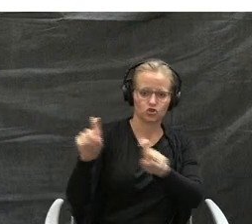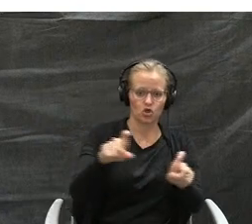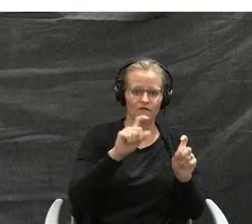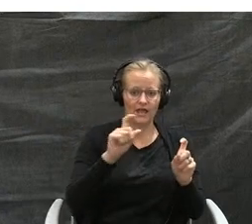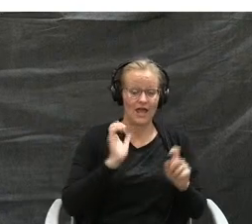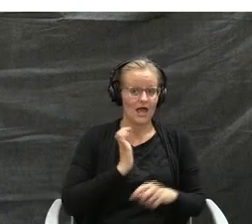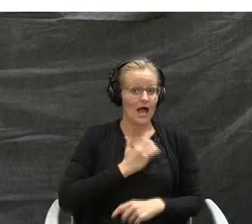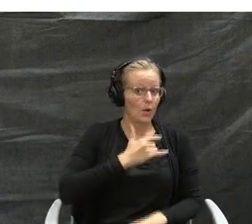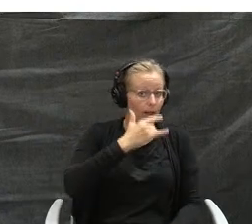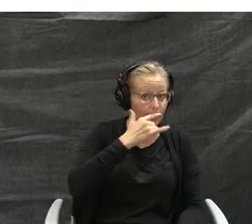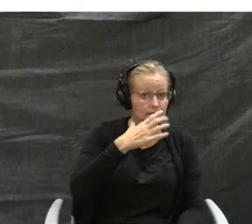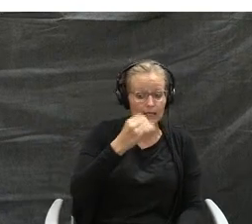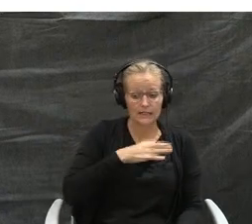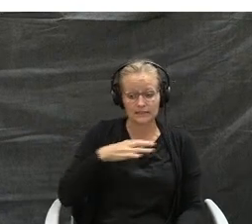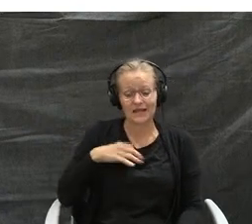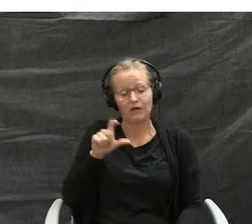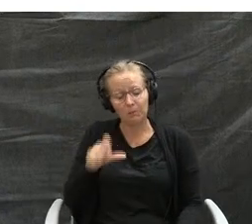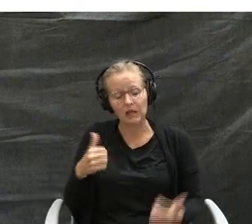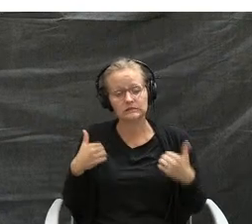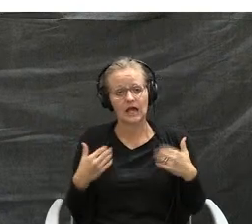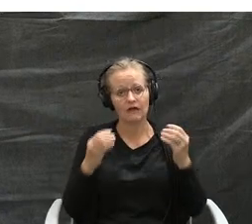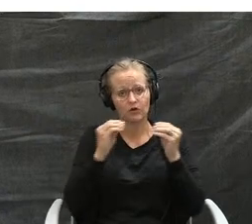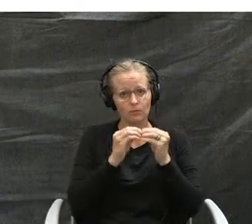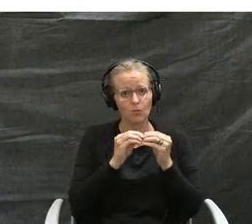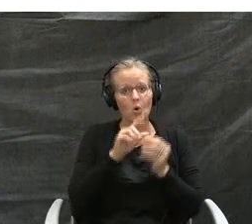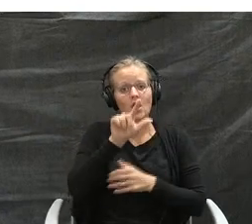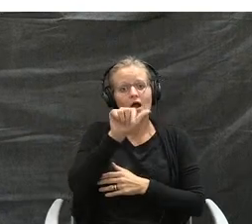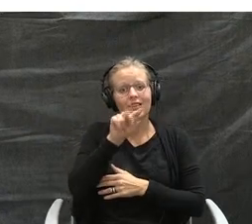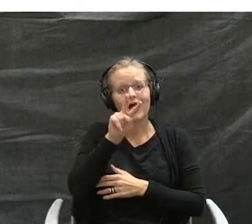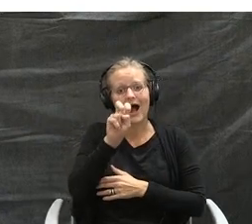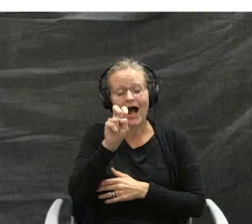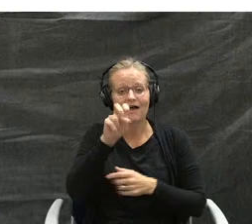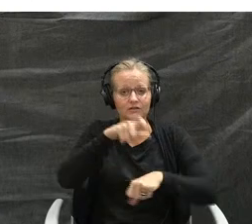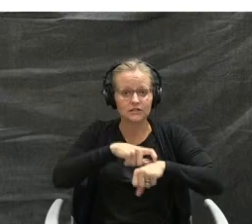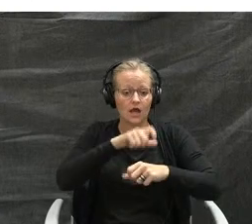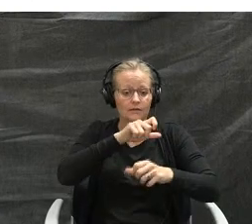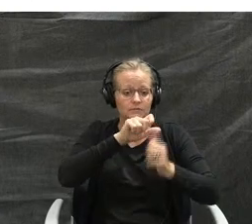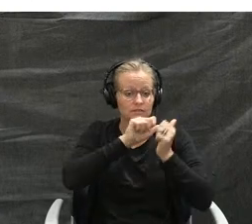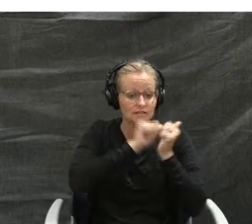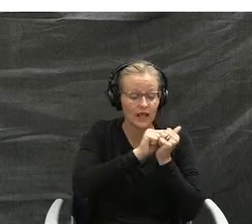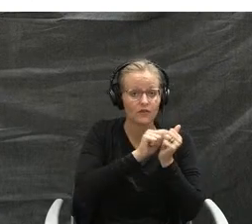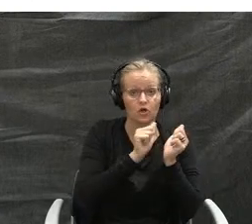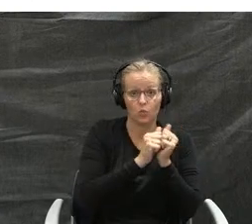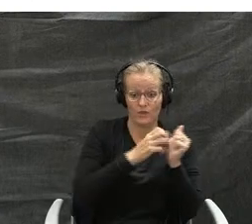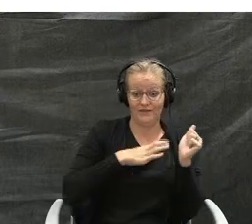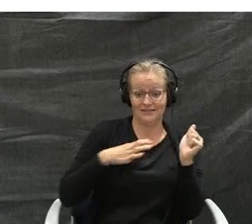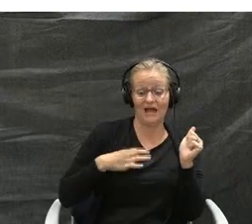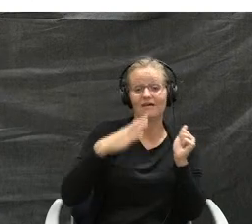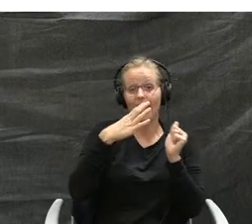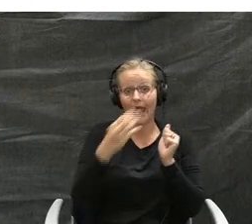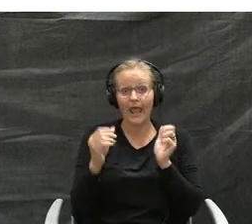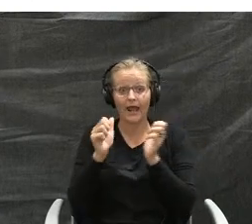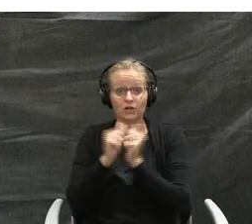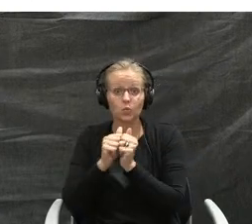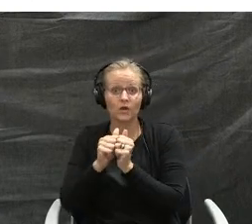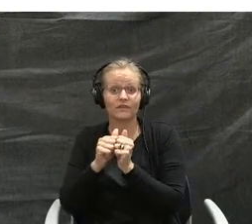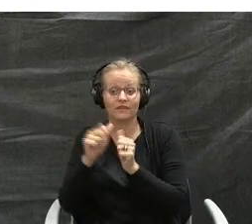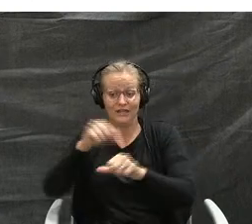We also heard that our kids need more lifetime with one another, so those treads are evident in all the plans that